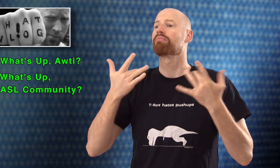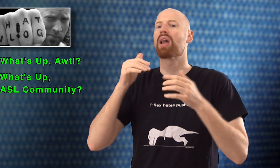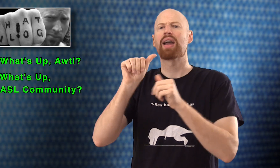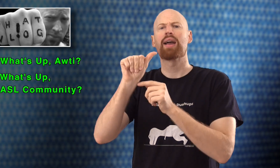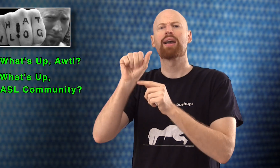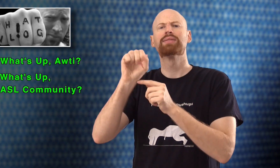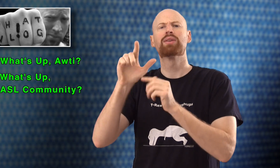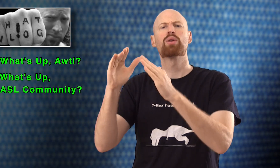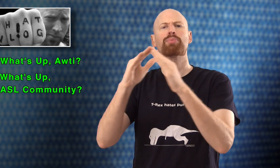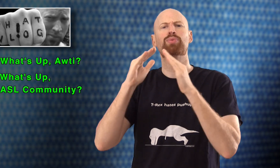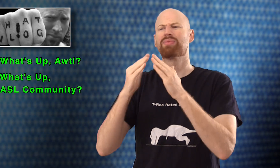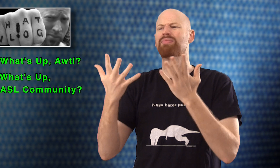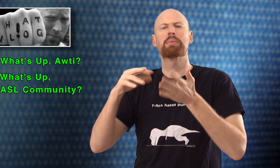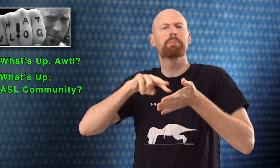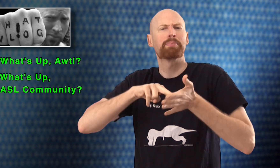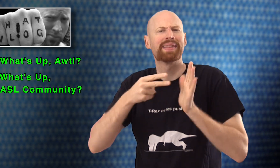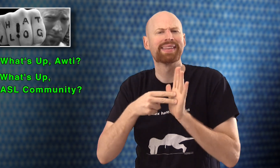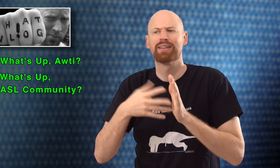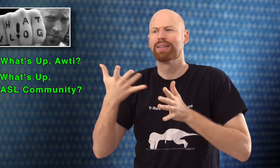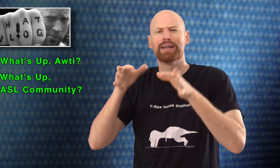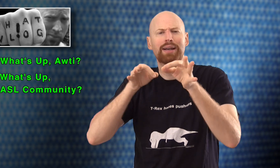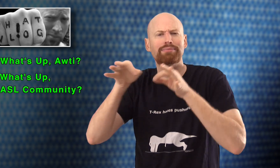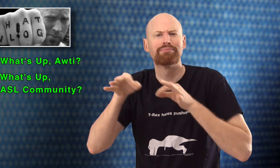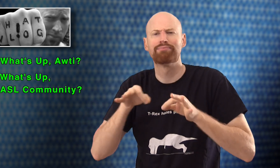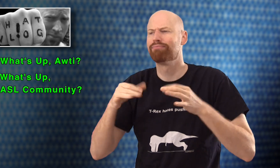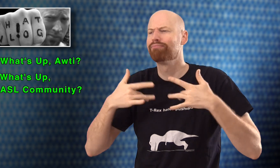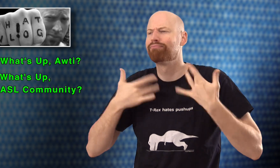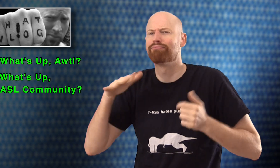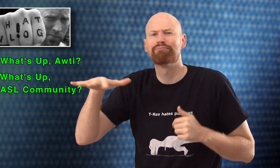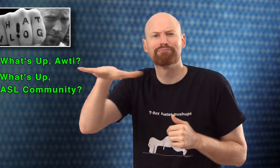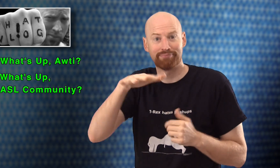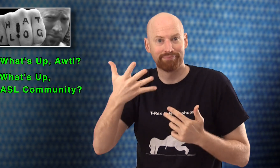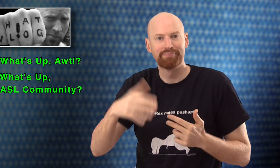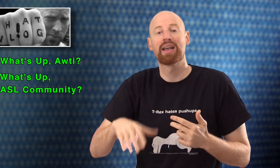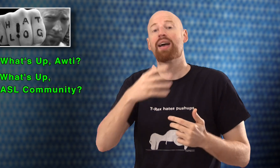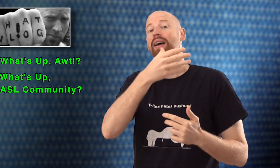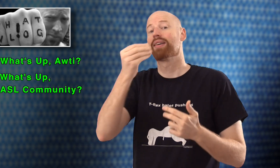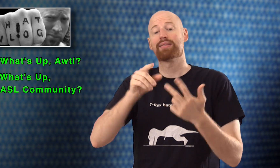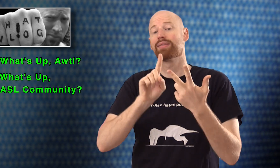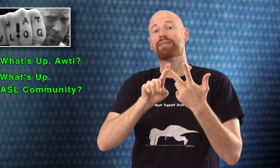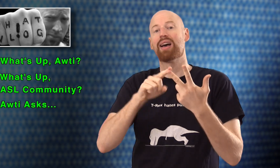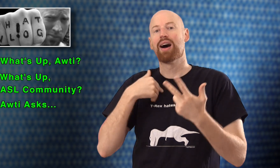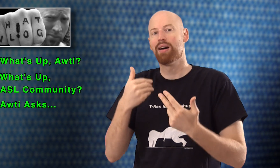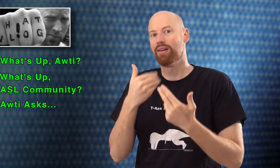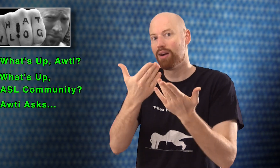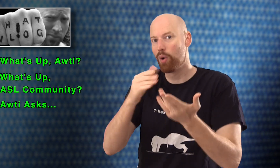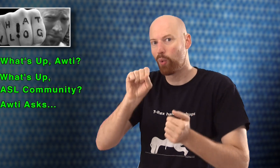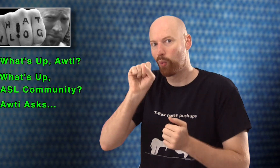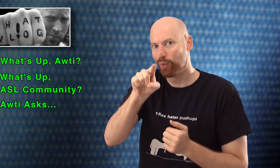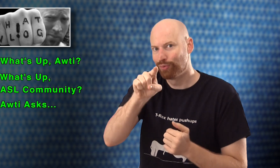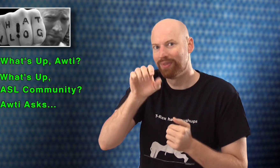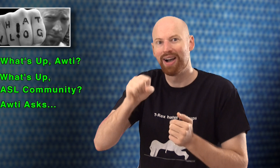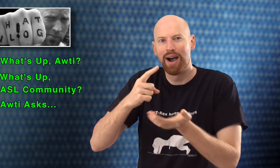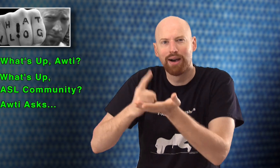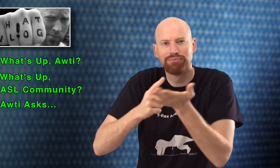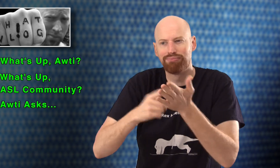Second, we discuss what's up with the ASL Community - what exactly that means and more. Third, I ask you a